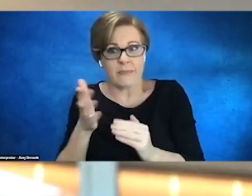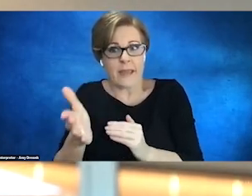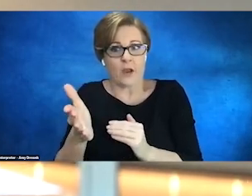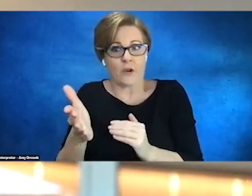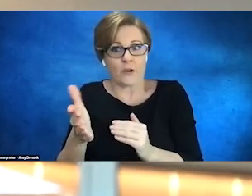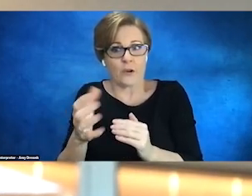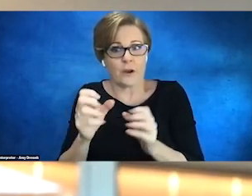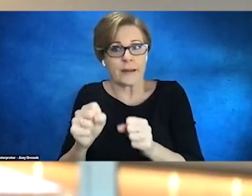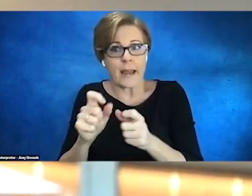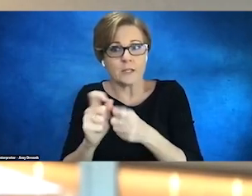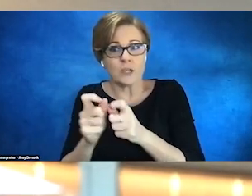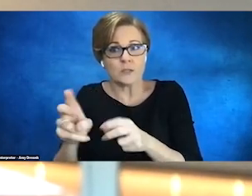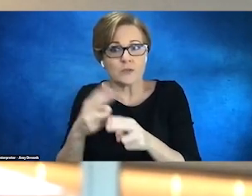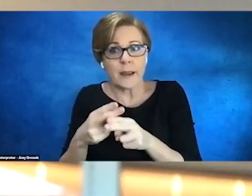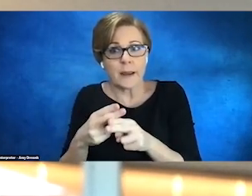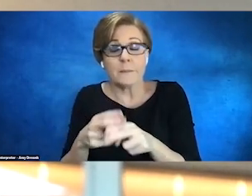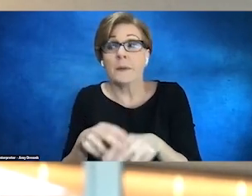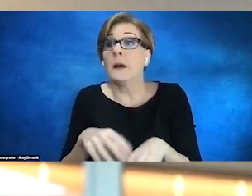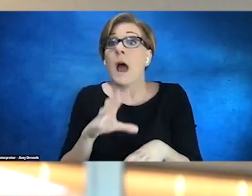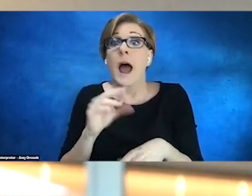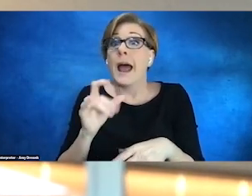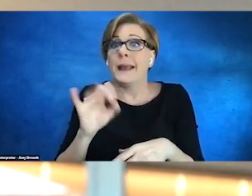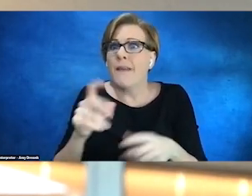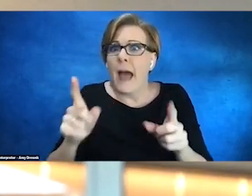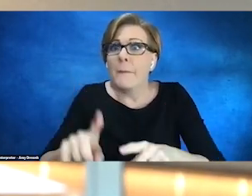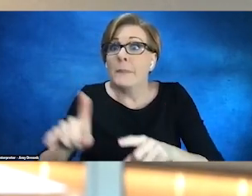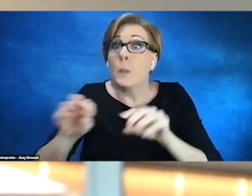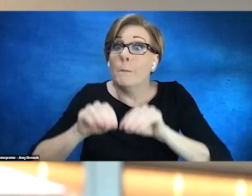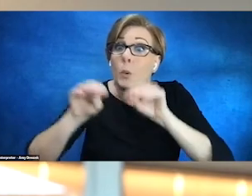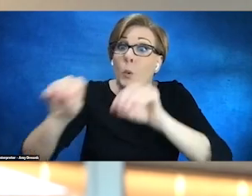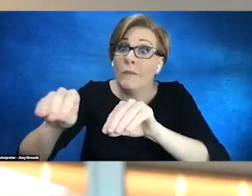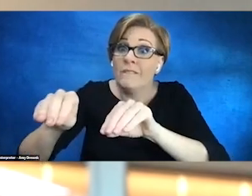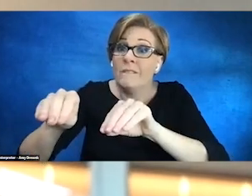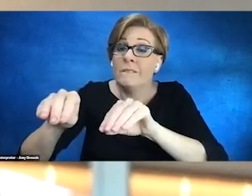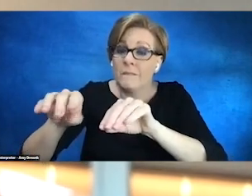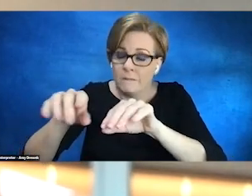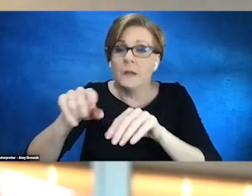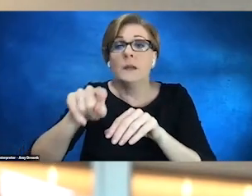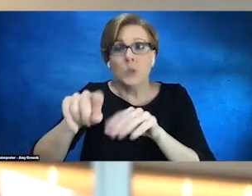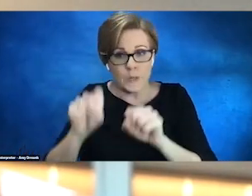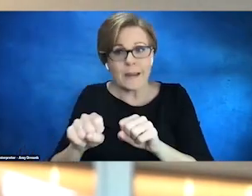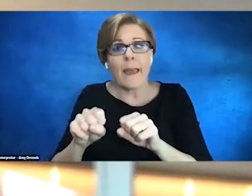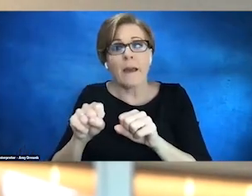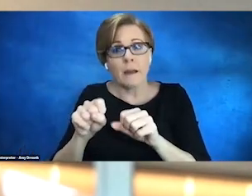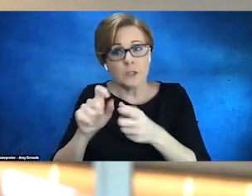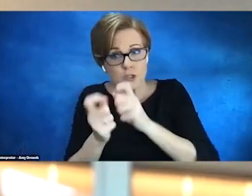in real-time using their check-in stations also if a voter moved during the election cycle they can